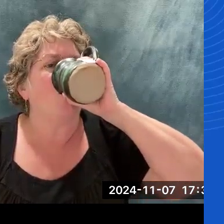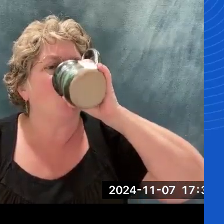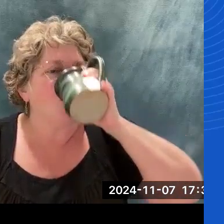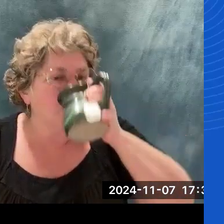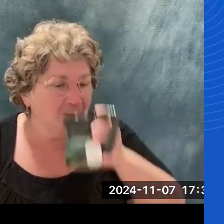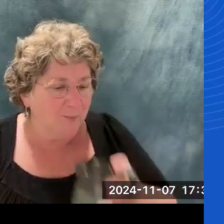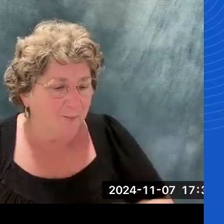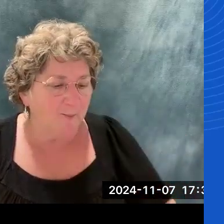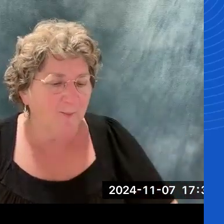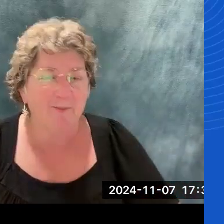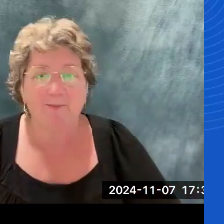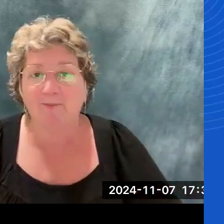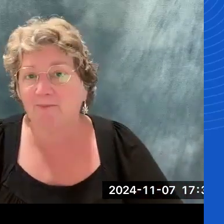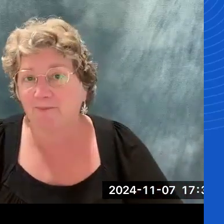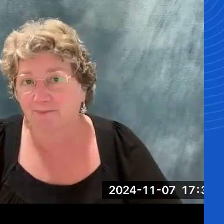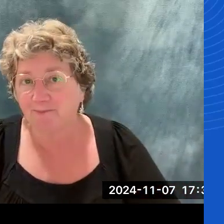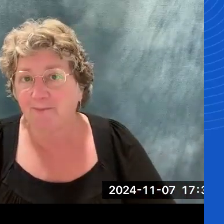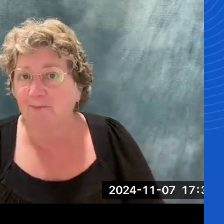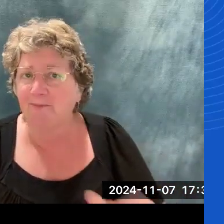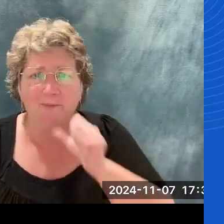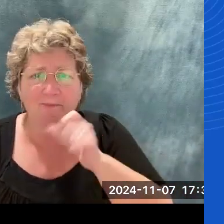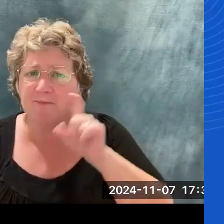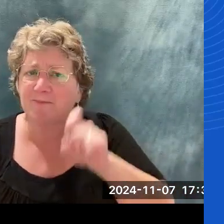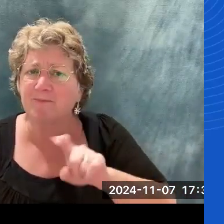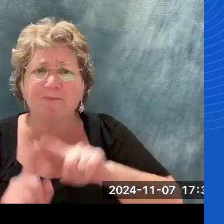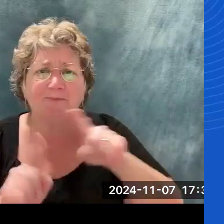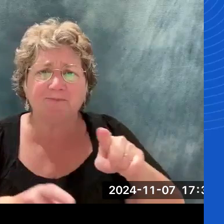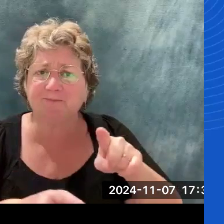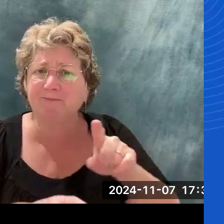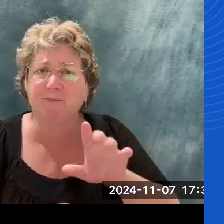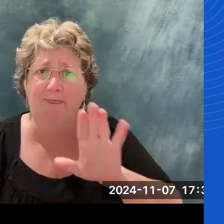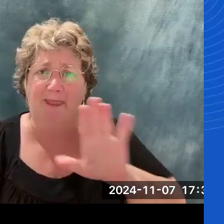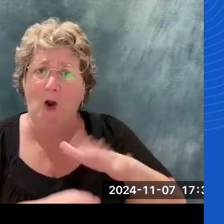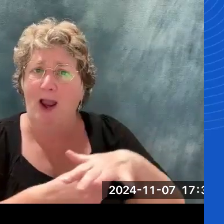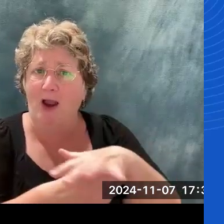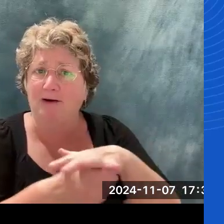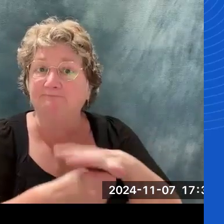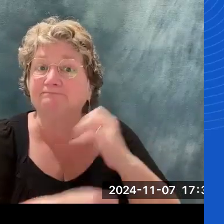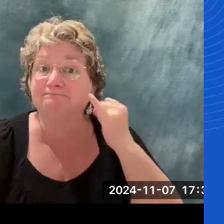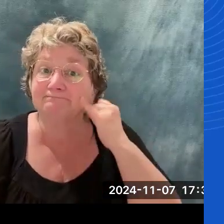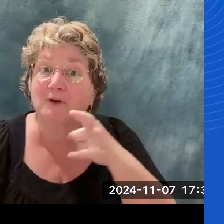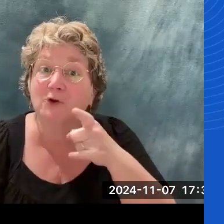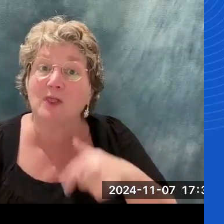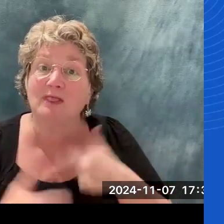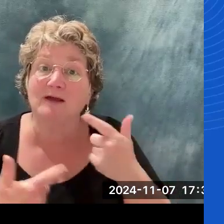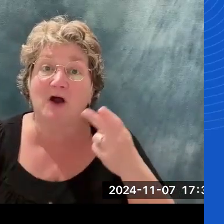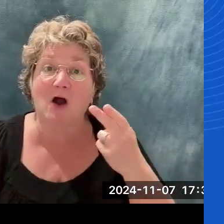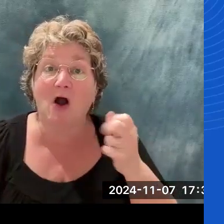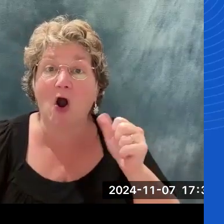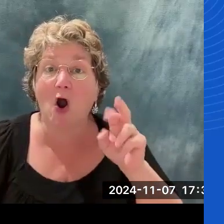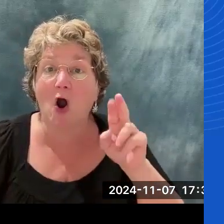So say you live in Hartford, but you're down in Waterbury going to some event there, and something happens.